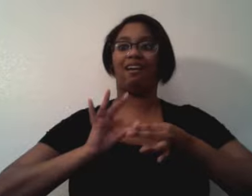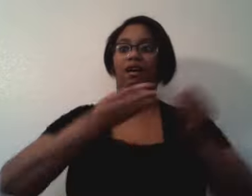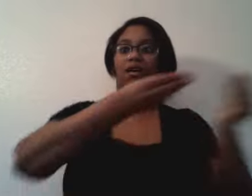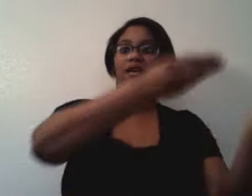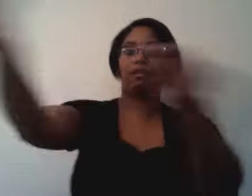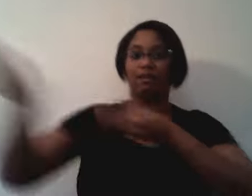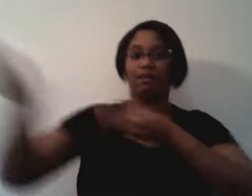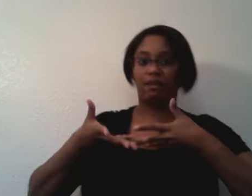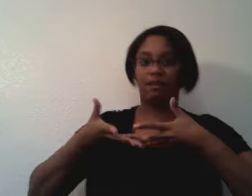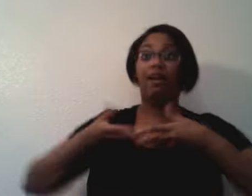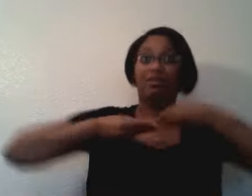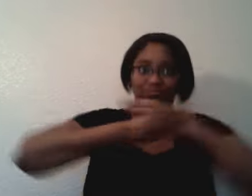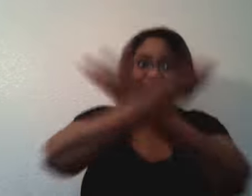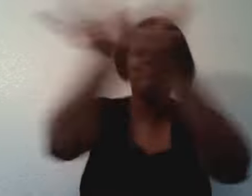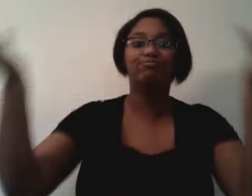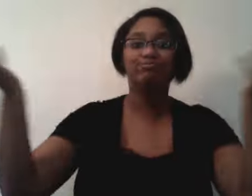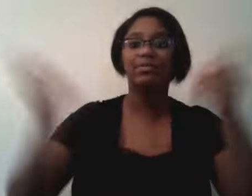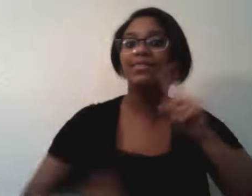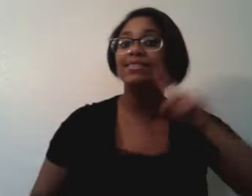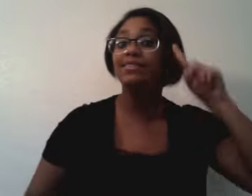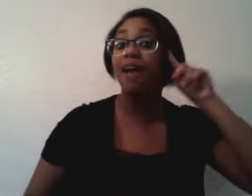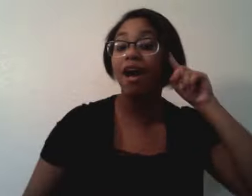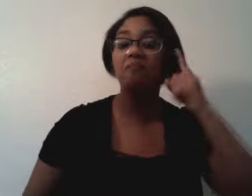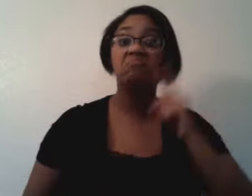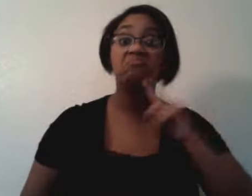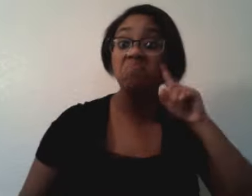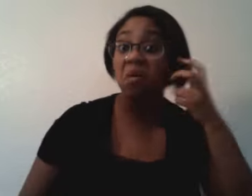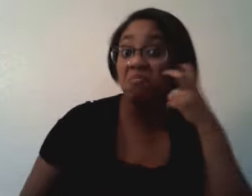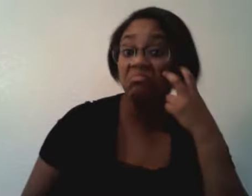This interpreted information is easily shared with the Deaf, DeafBlind,